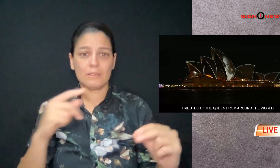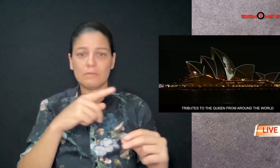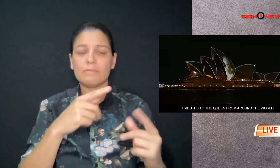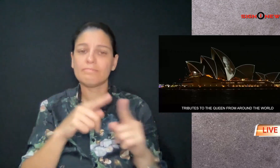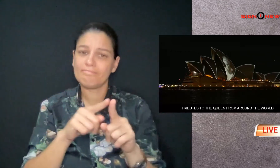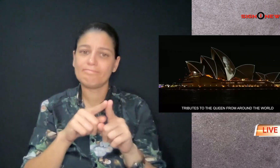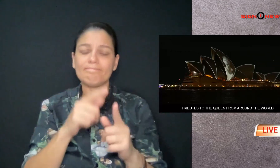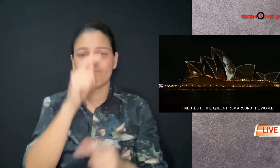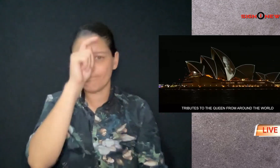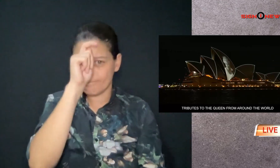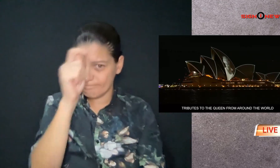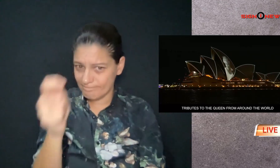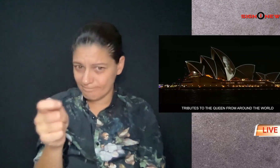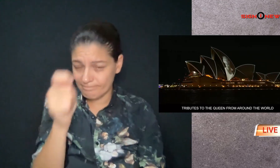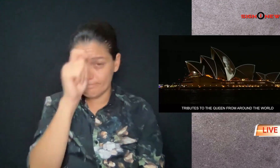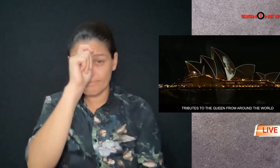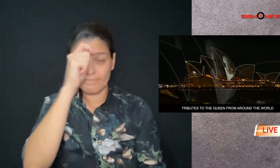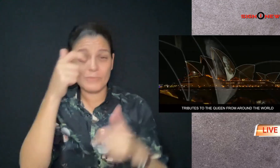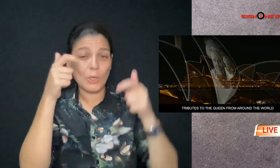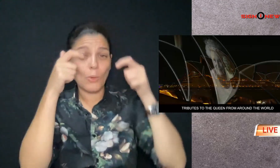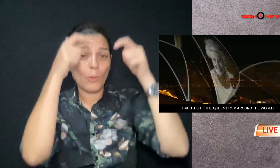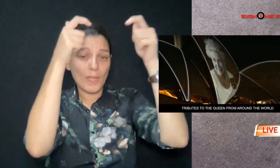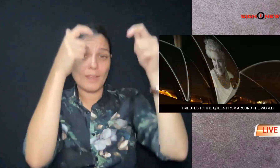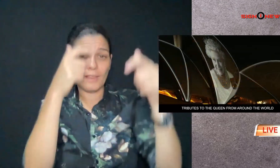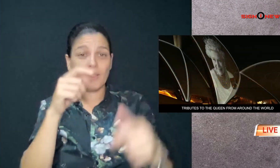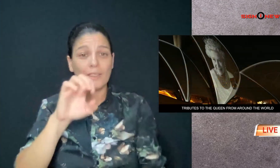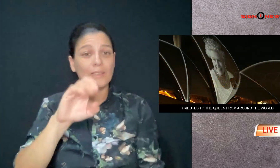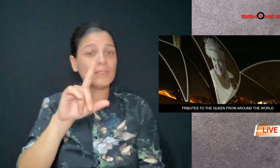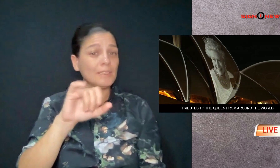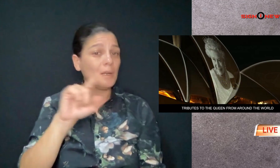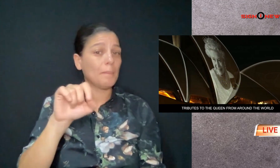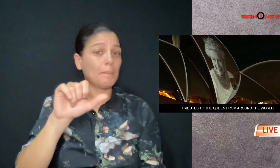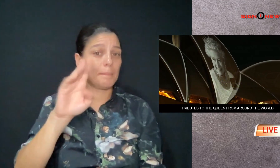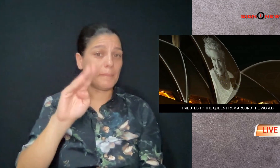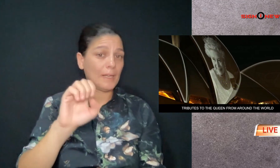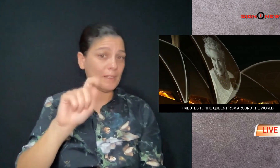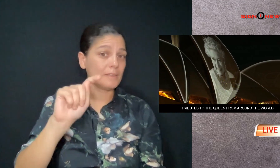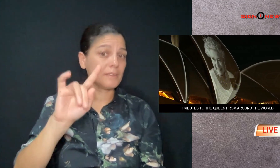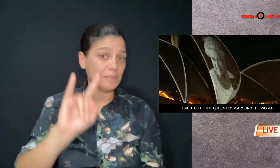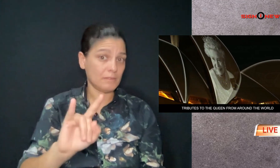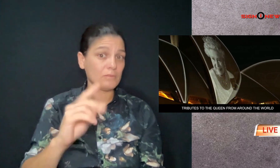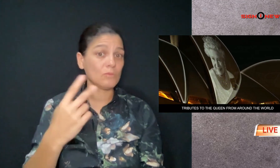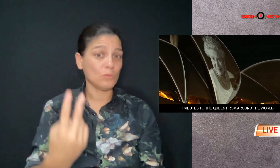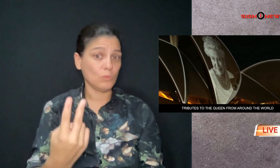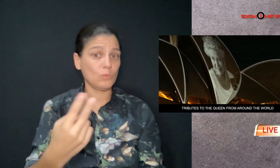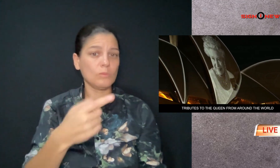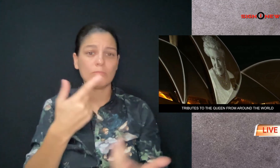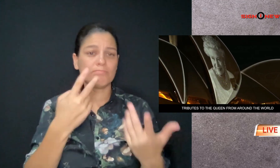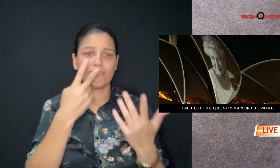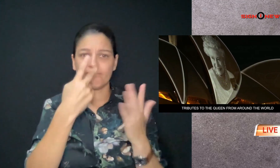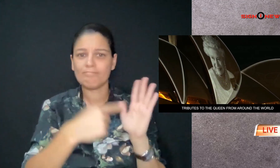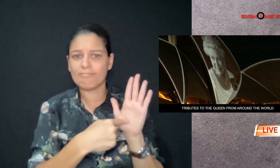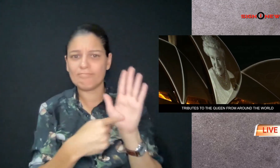in Australia the Sydney Opera House honored Elizabeth II by displaying a huge image of